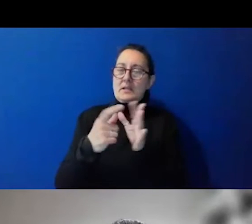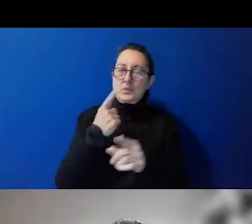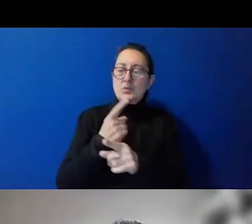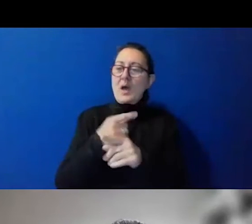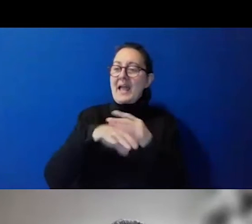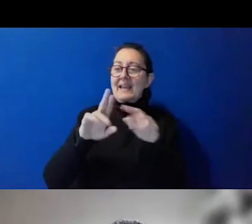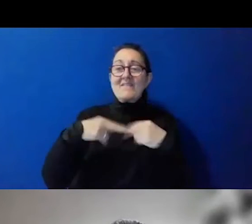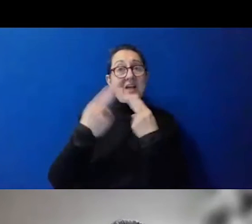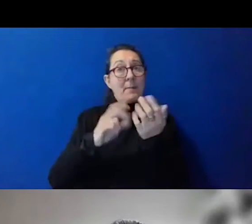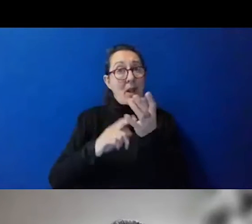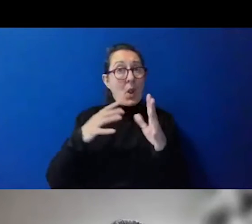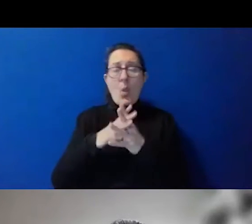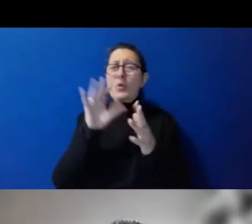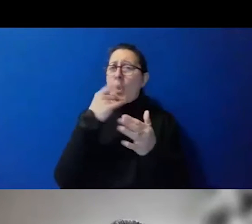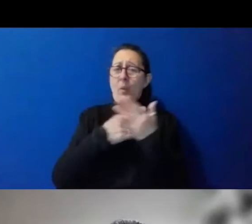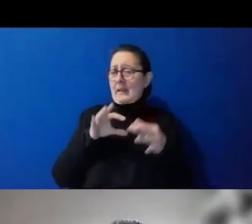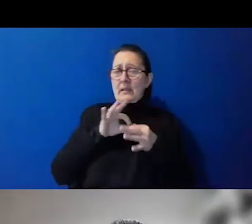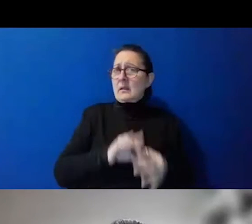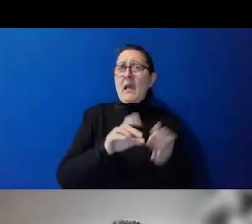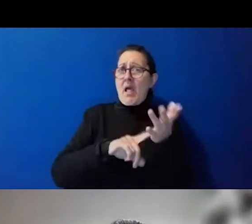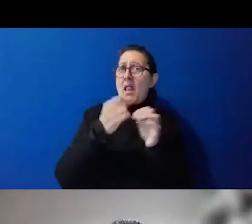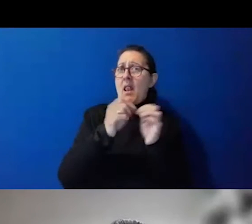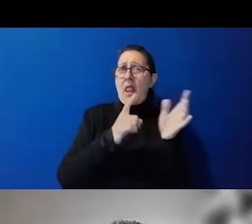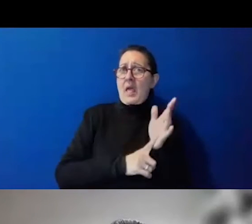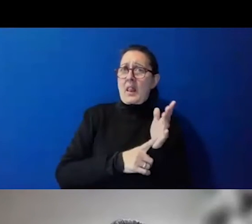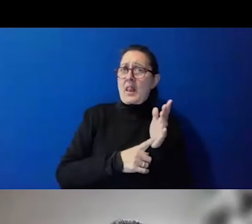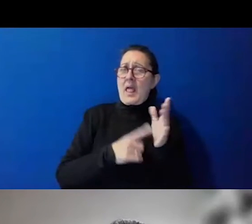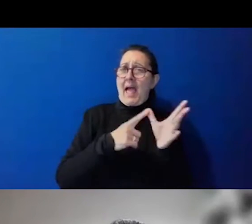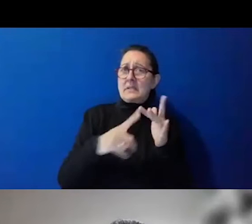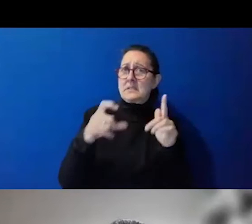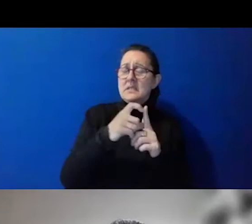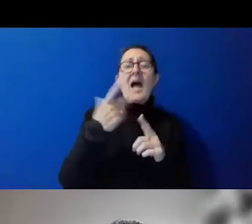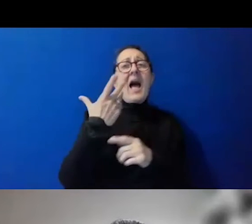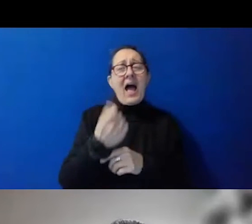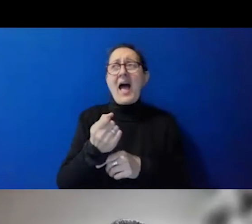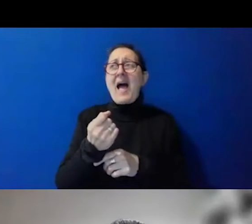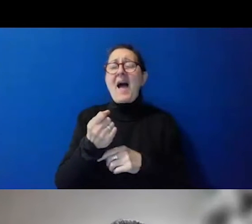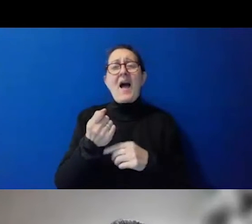courts there are legal aid funds men's and women's support uh well administrates I should say men's